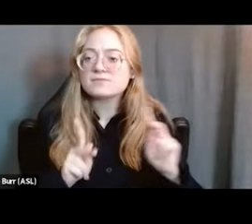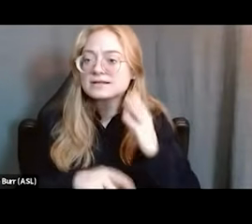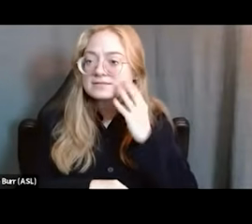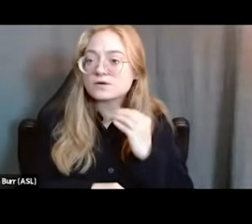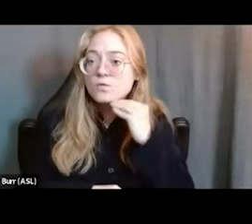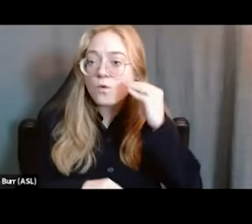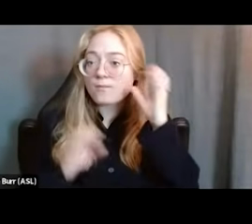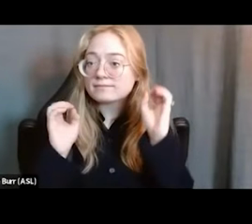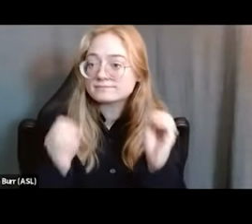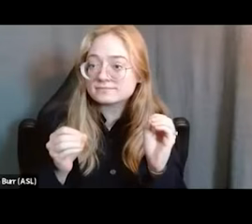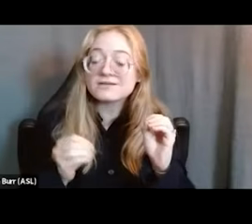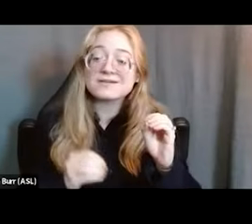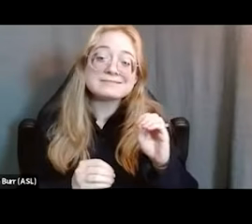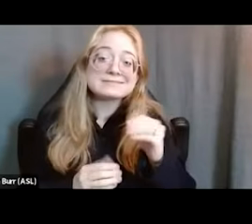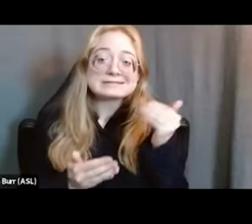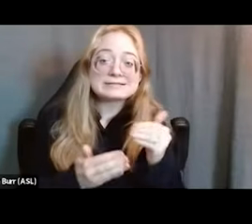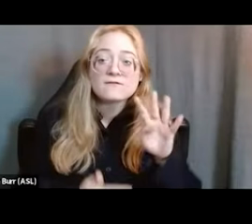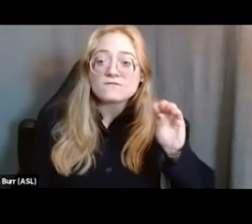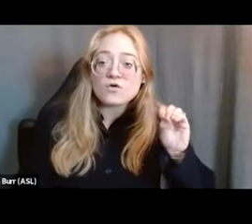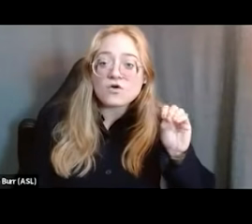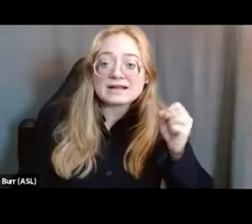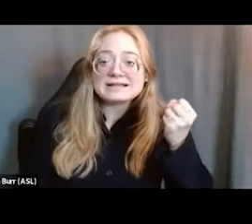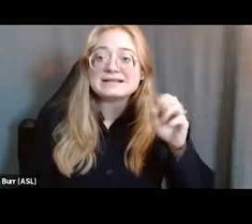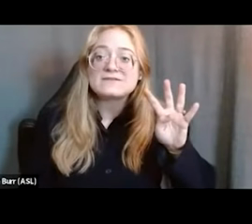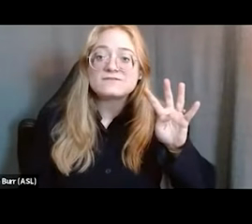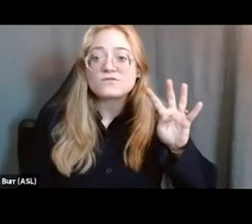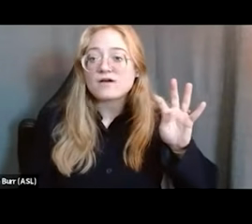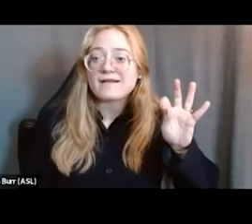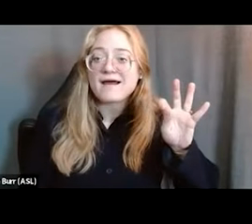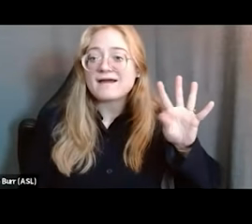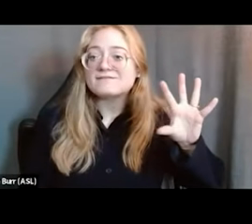those even in their late 40s as well as their 50s often present with the health and functional needs